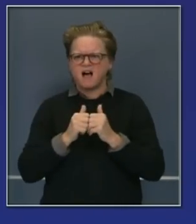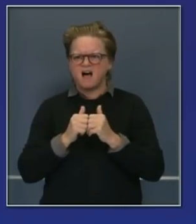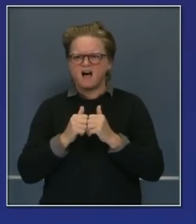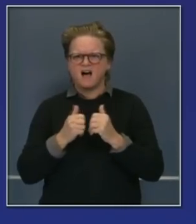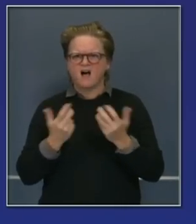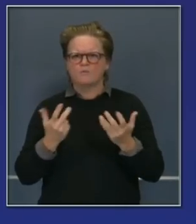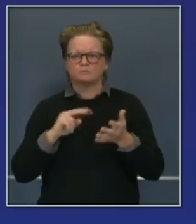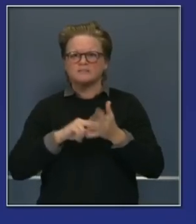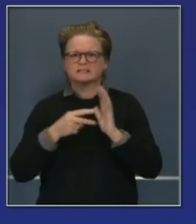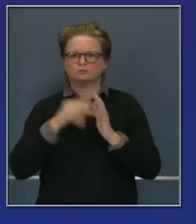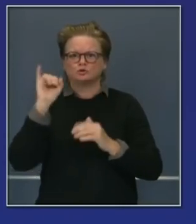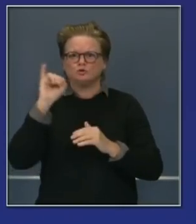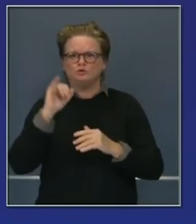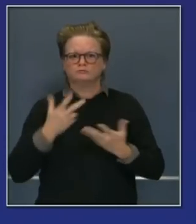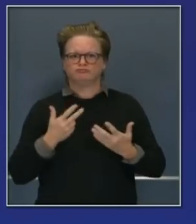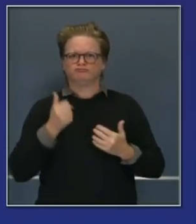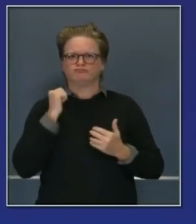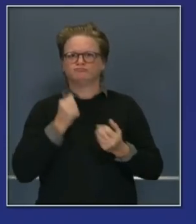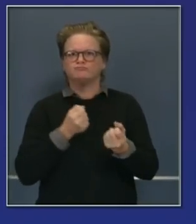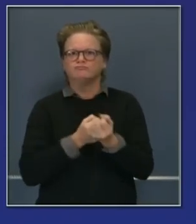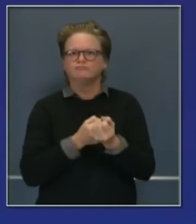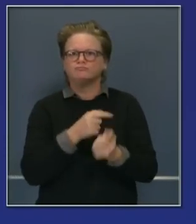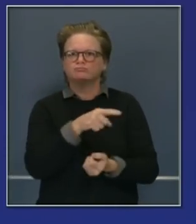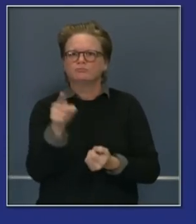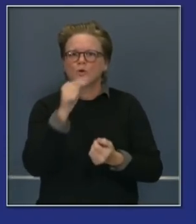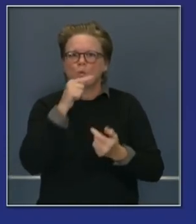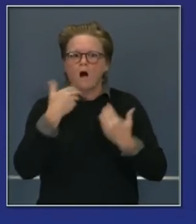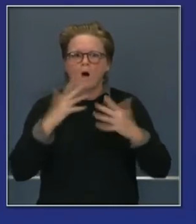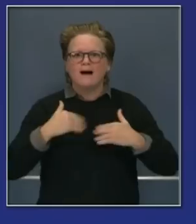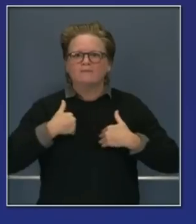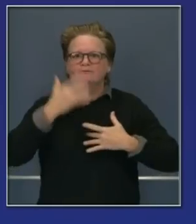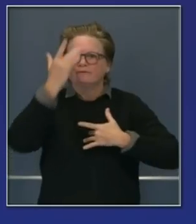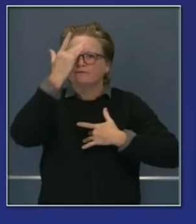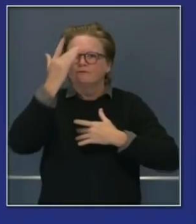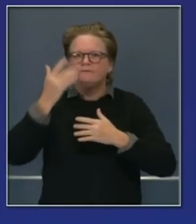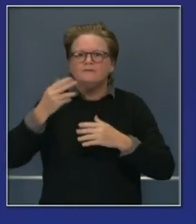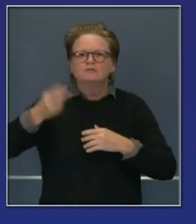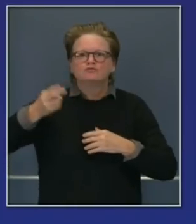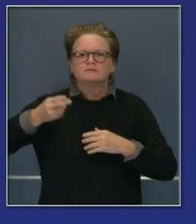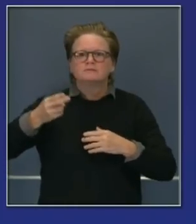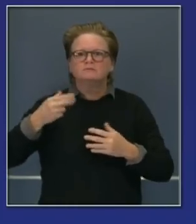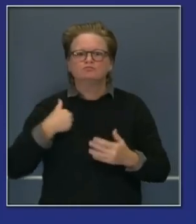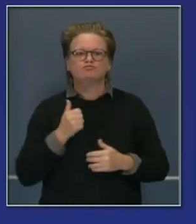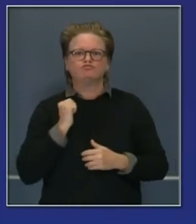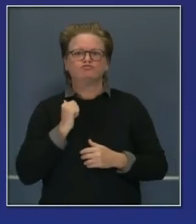STATE, THE MOST POPULOUS STATE IN OUR UNION. 6.1 MILLION AMERICANS HAVE PREVIOUS CONDITIONS.